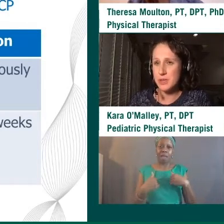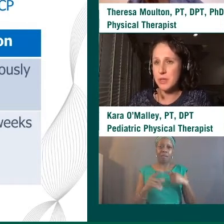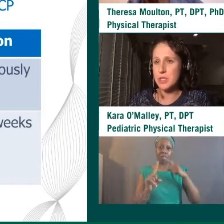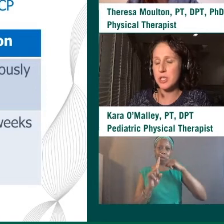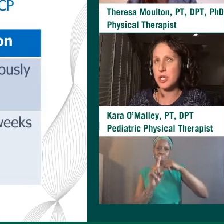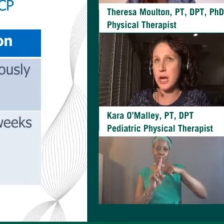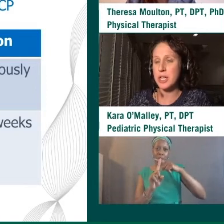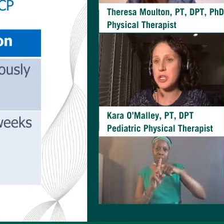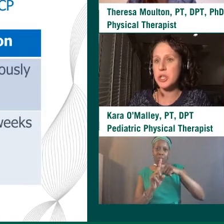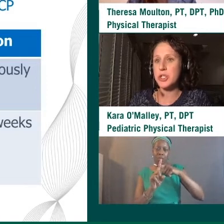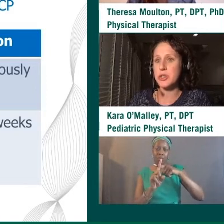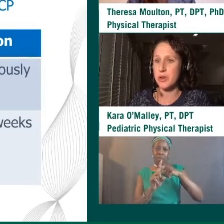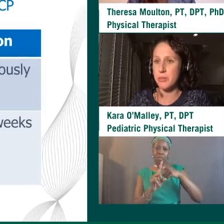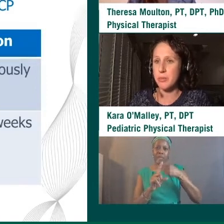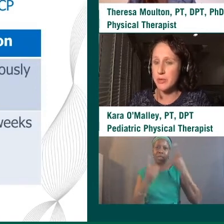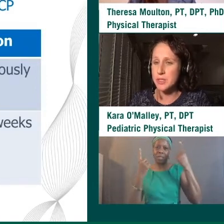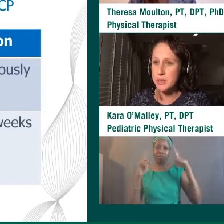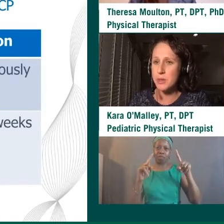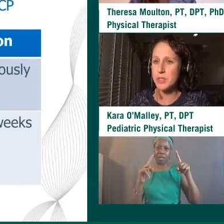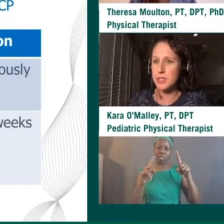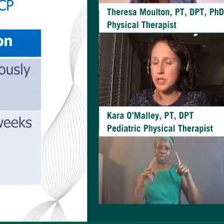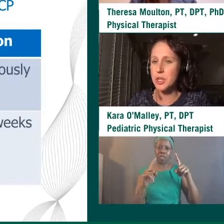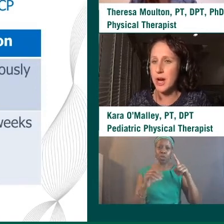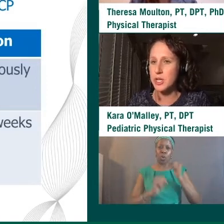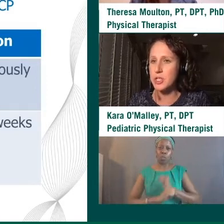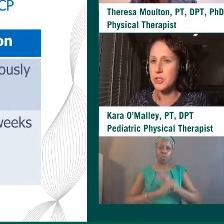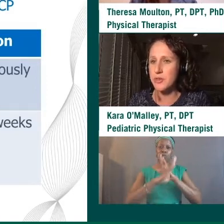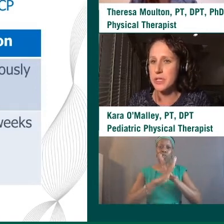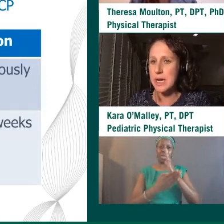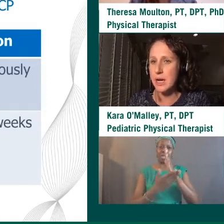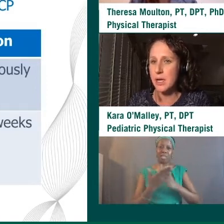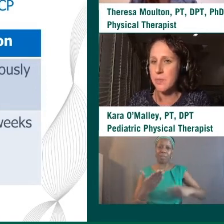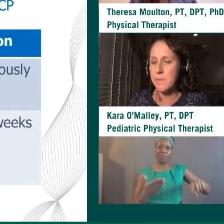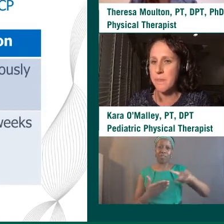some of these contractures or improving some of these contractures over time.